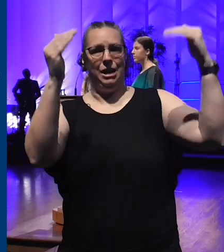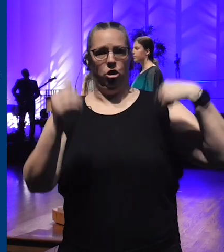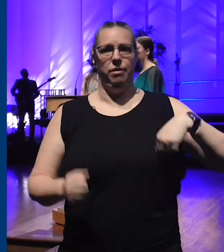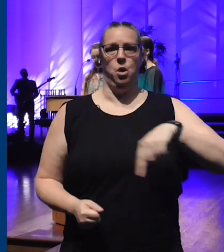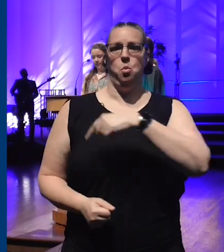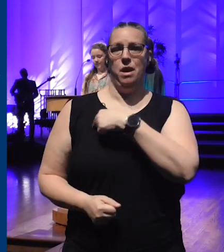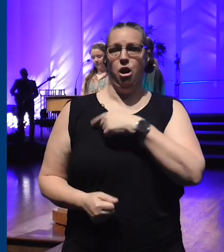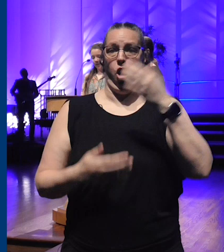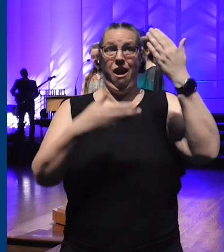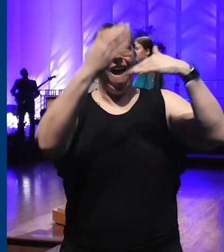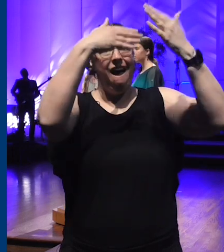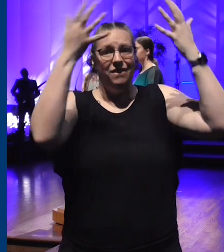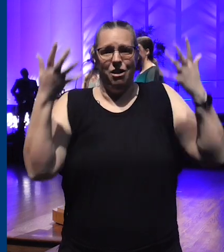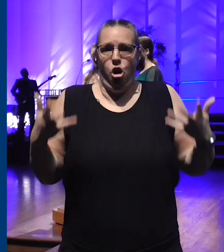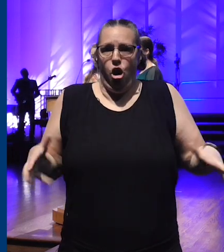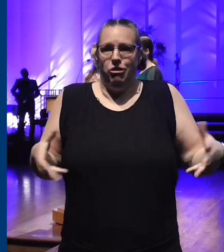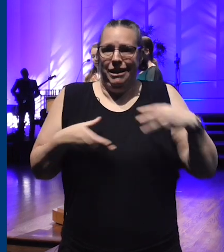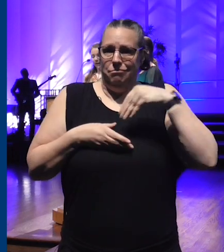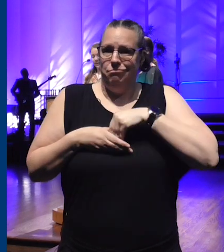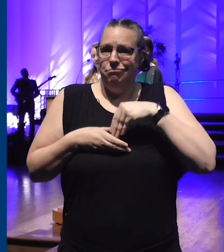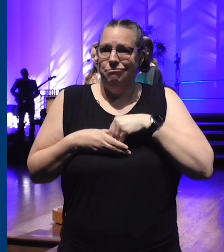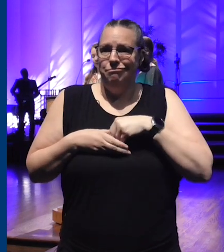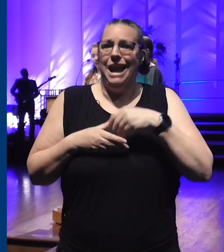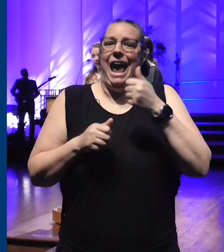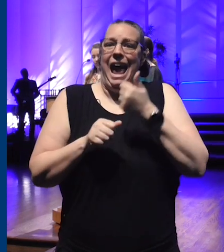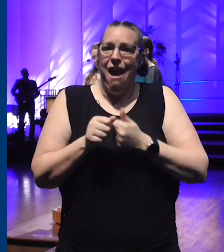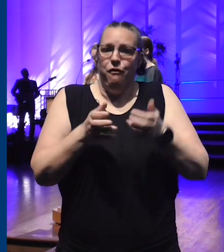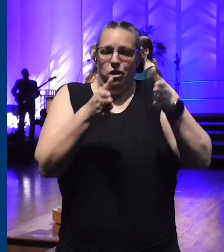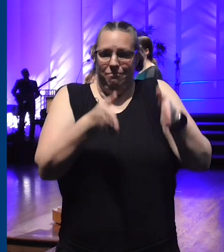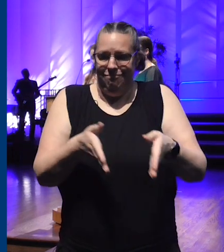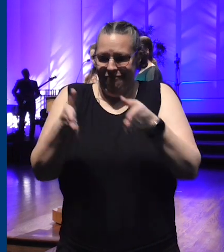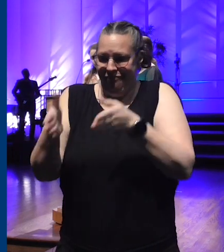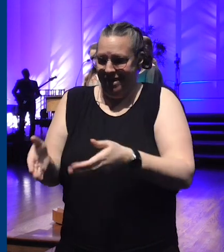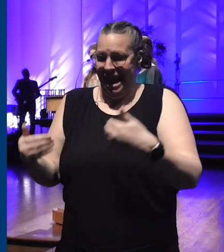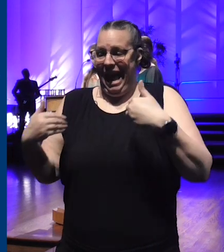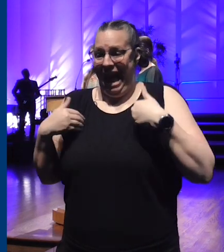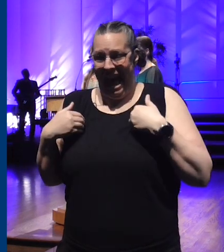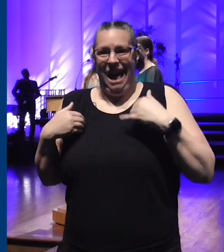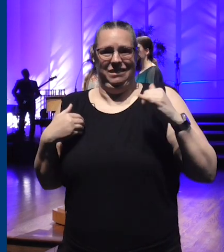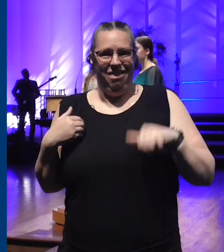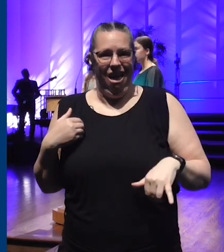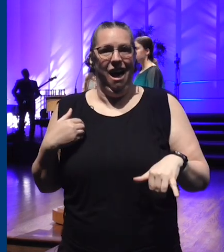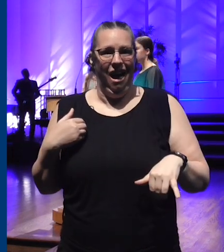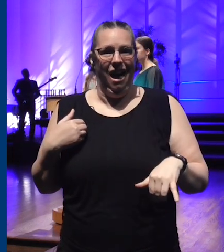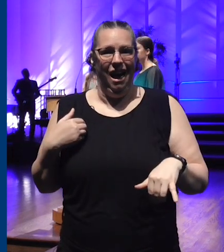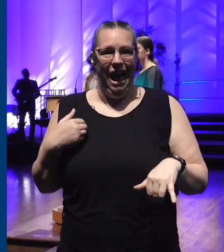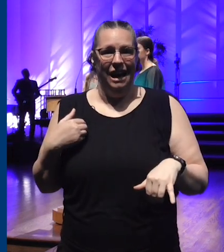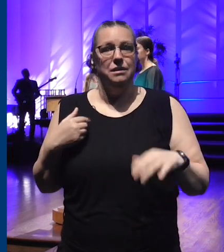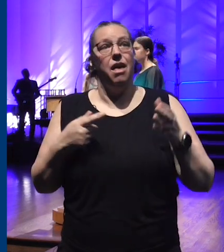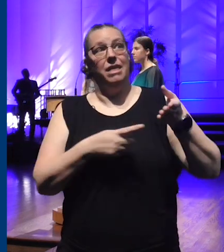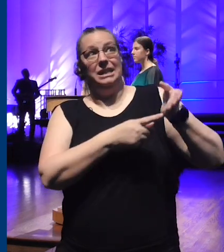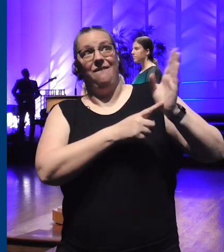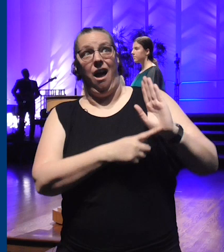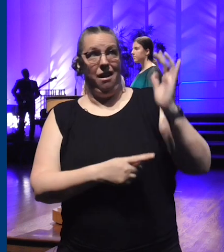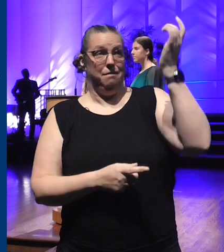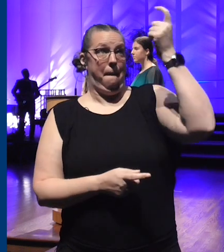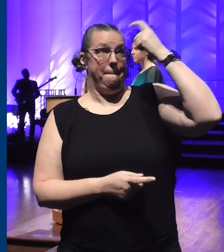is within us that Every Man Has a Divine pedigree the Divine mind has placed an inner guide at the